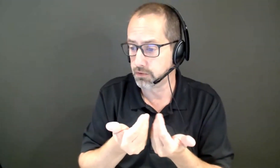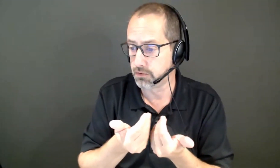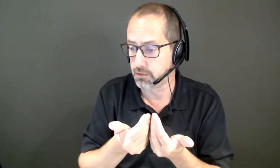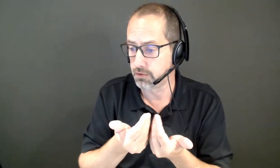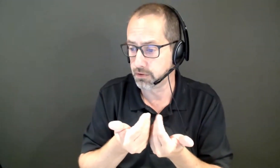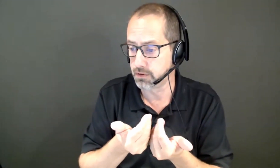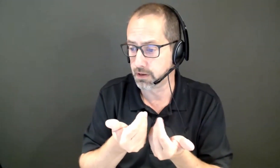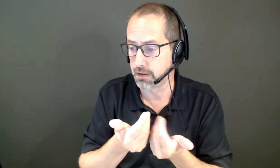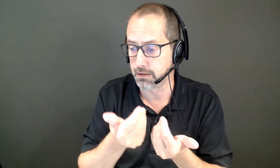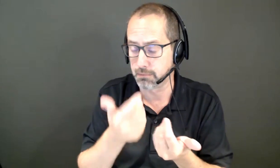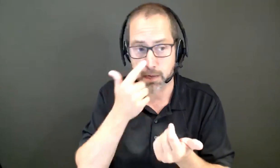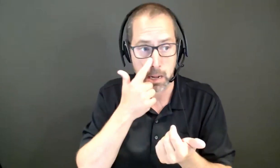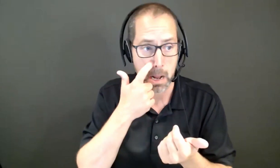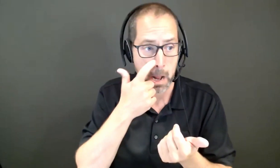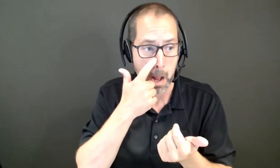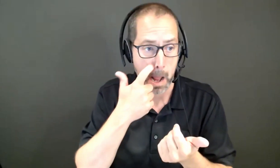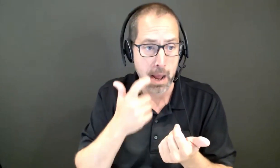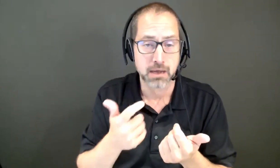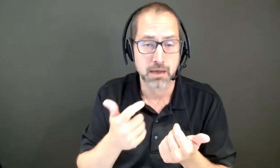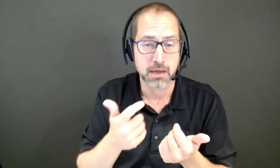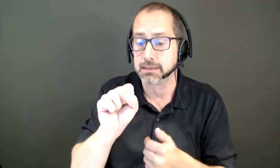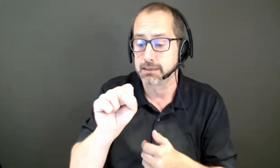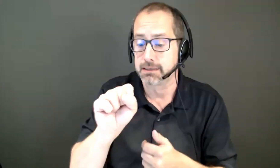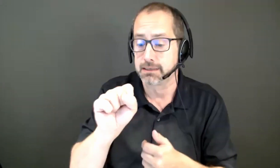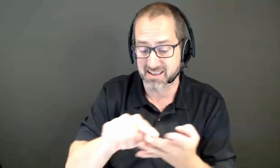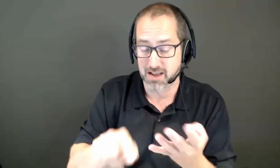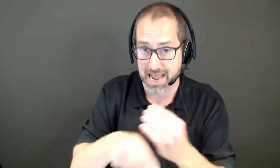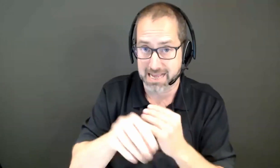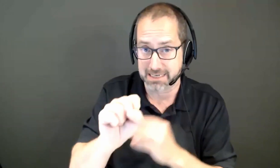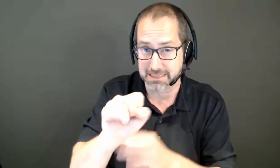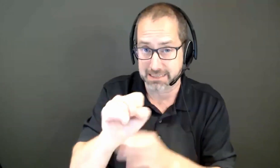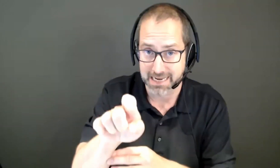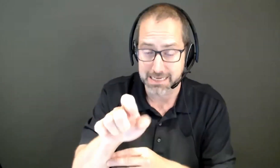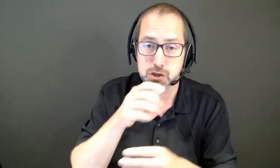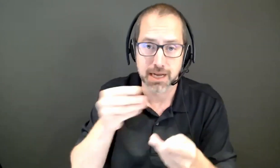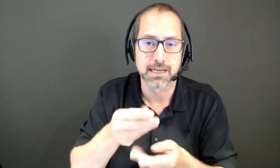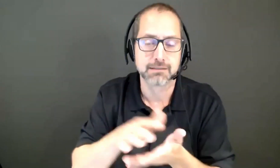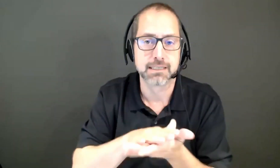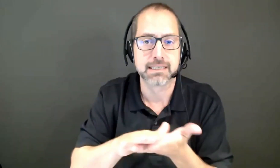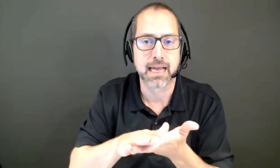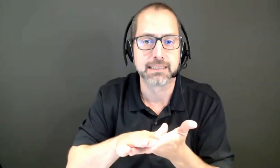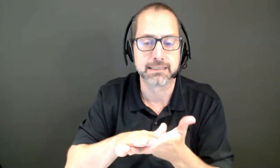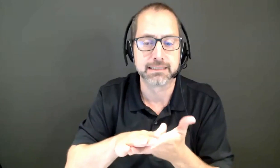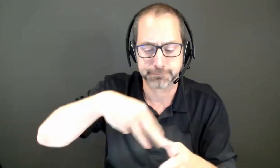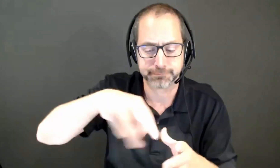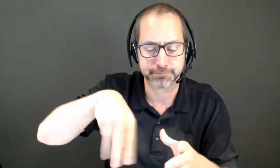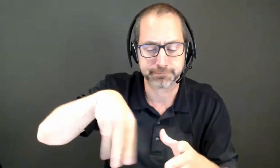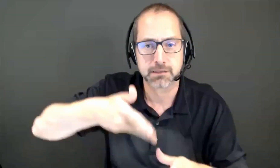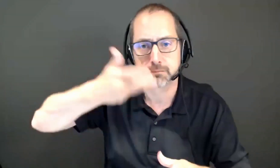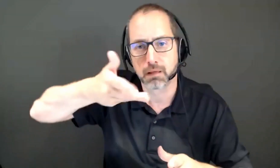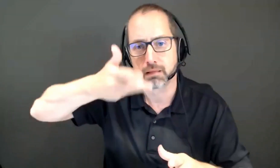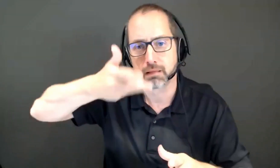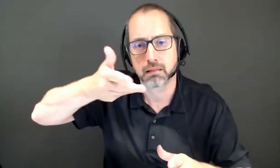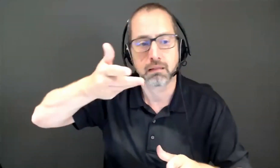the mix because Sage gives off the nicest aroma, and so that's always my favorite one and we have